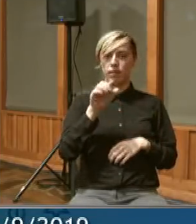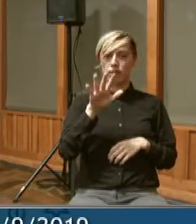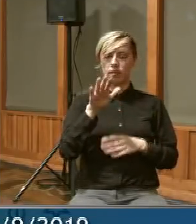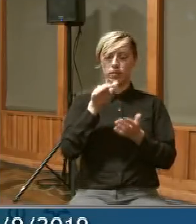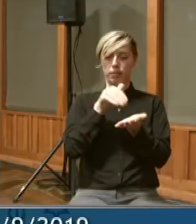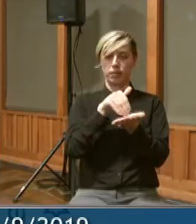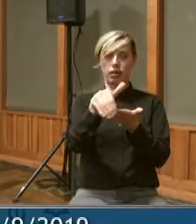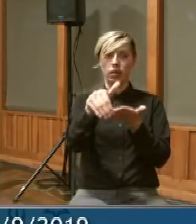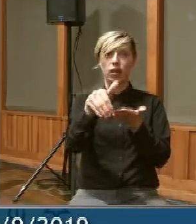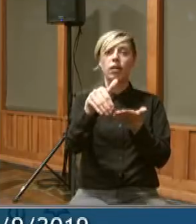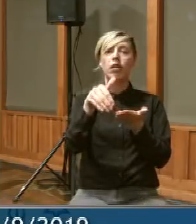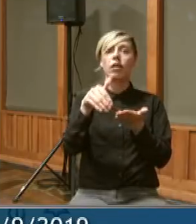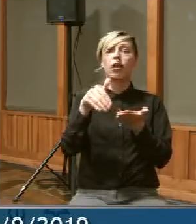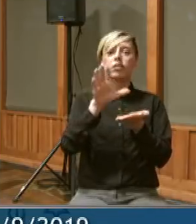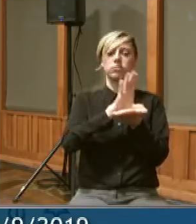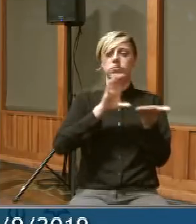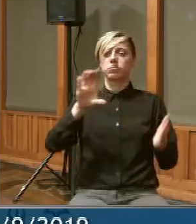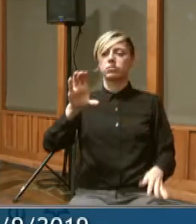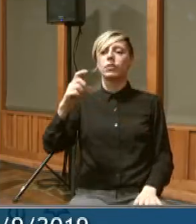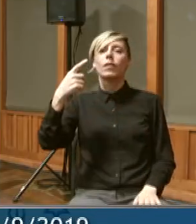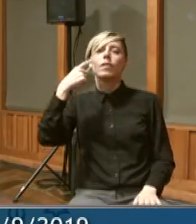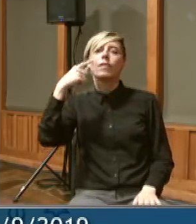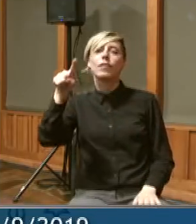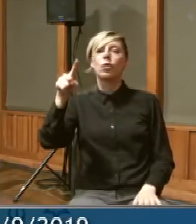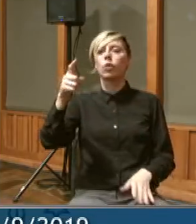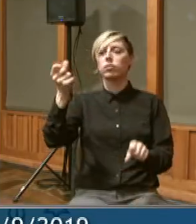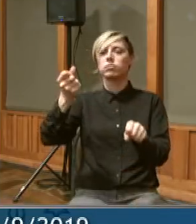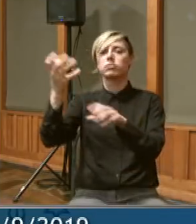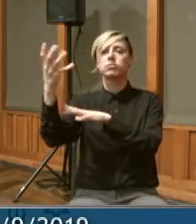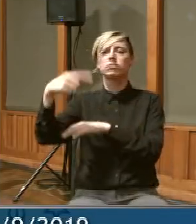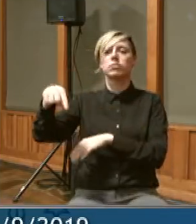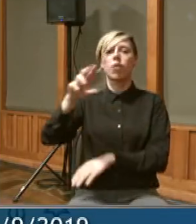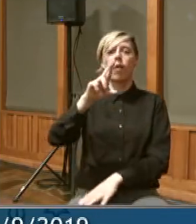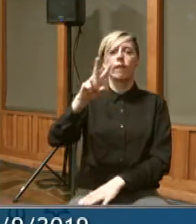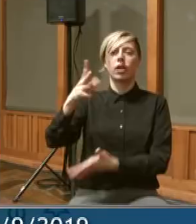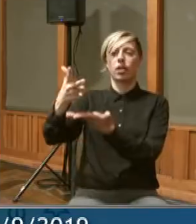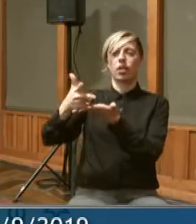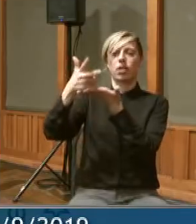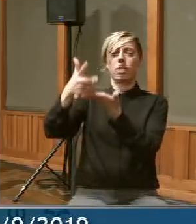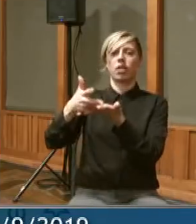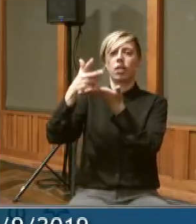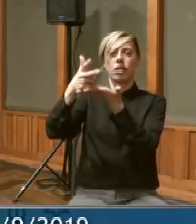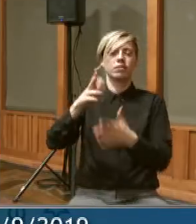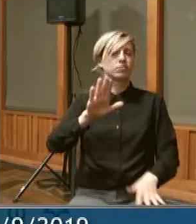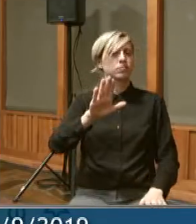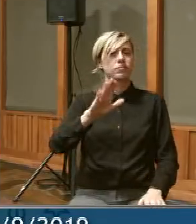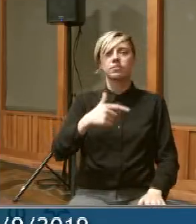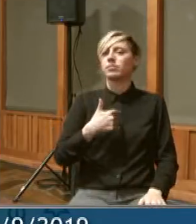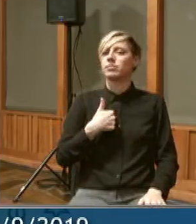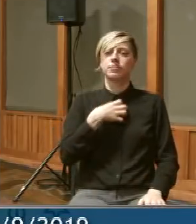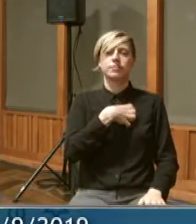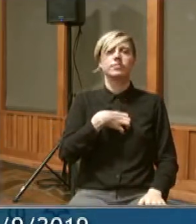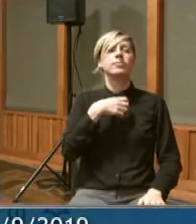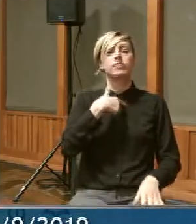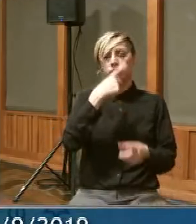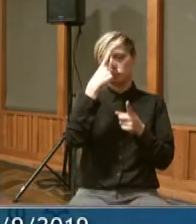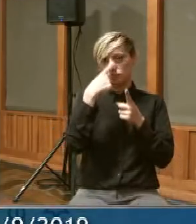INVESTMENTS THERE. I WANT TO QUESTION THE 1.5 MILLION OUT OF THE TRANSPORTATION BUDGET FOR